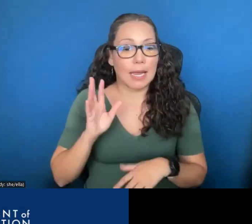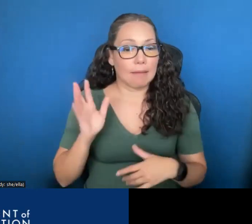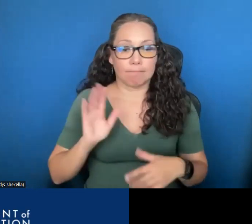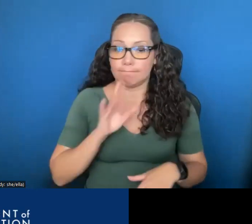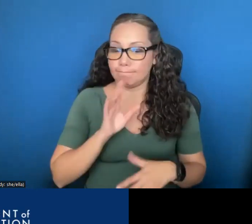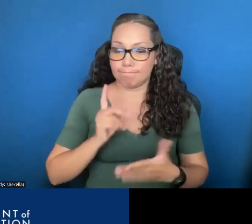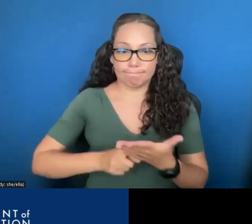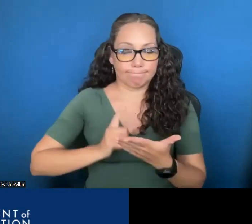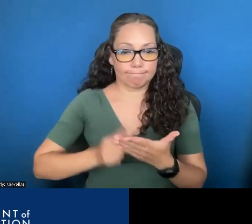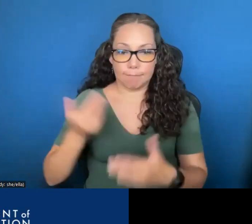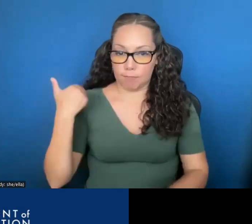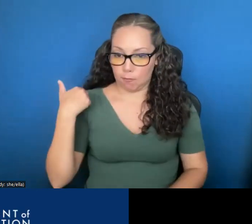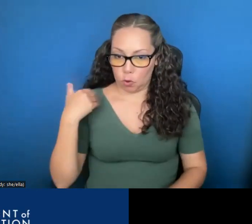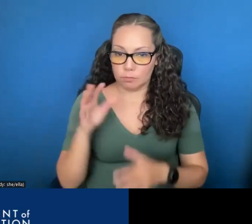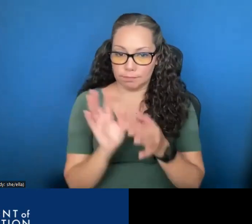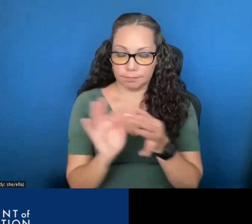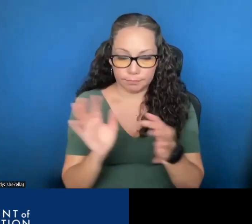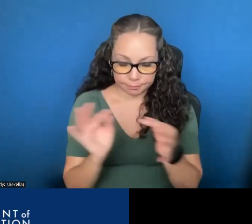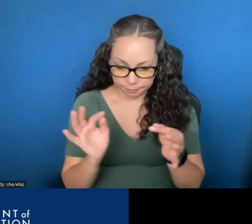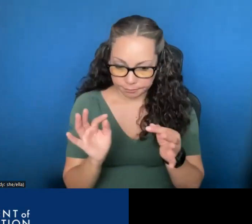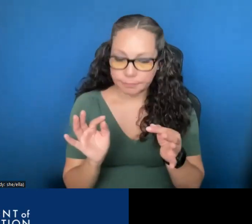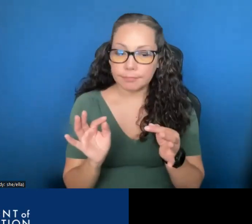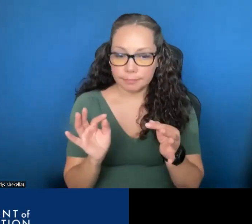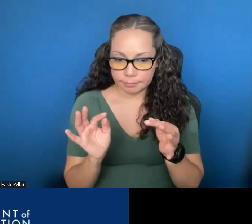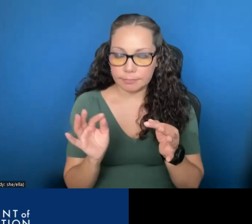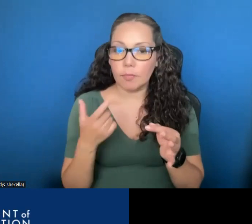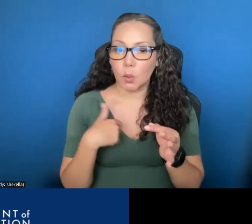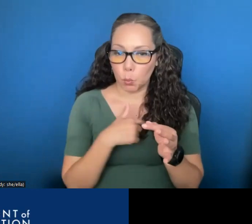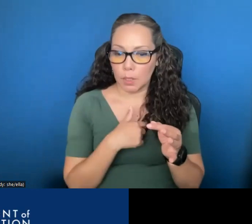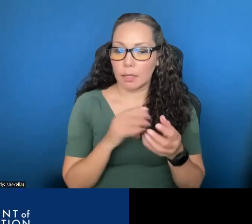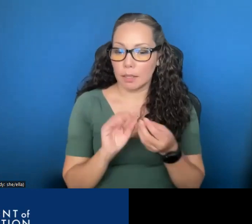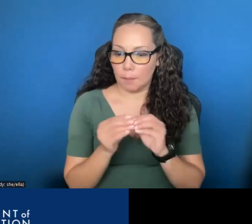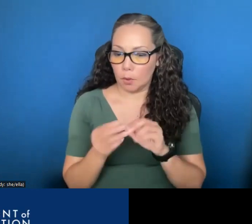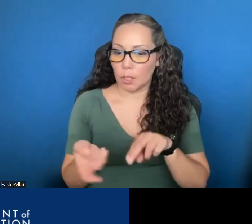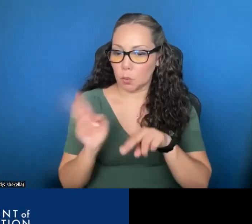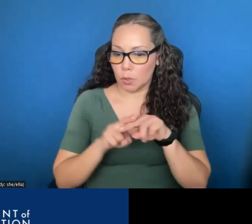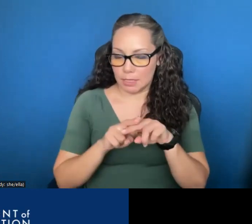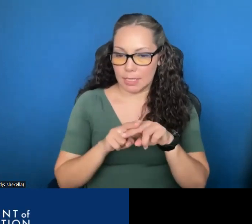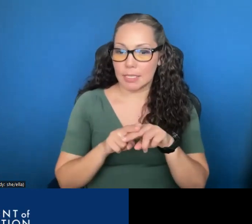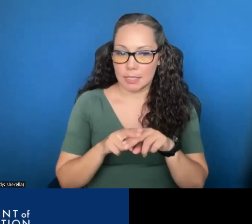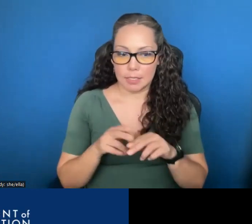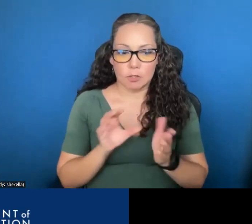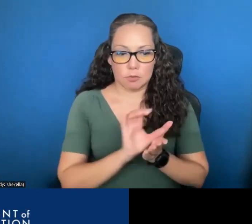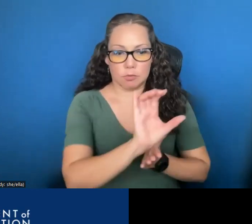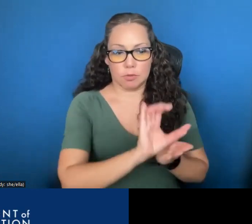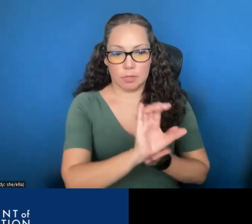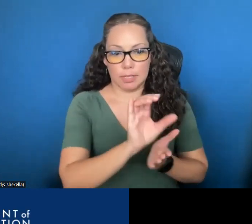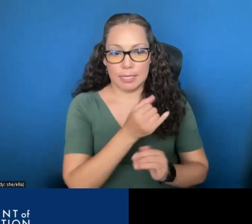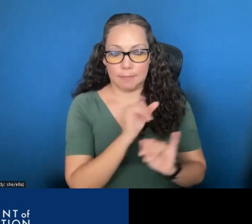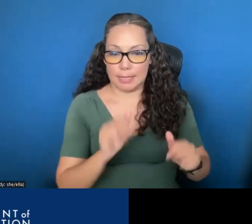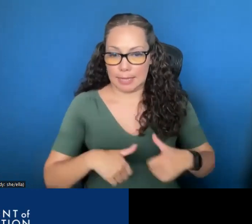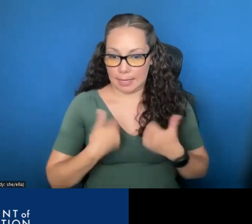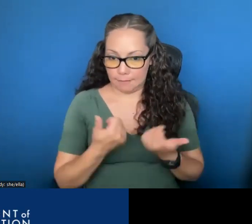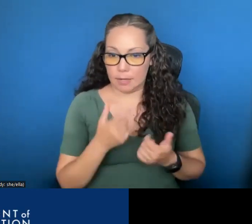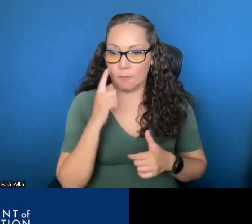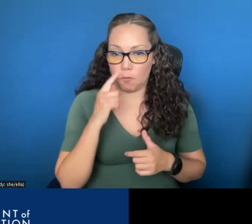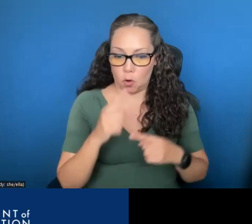we're actually um it um increasing our funding to Independent Living centers for fiscal year 2324 um